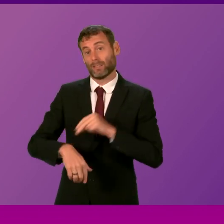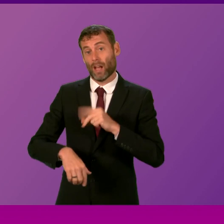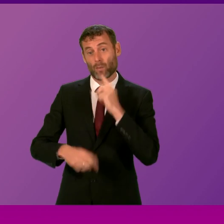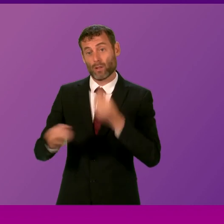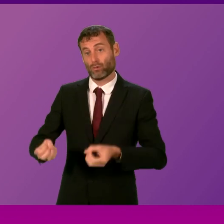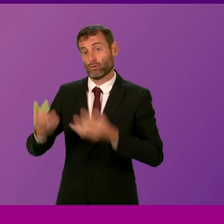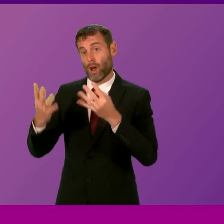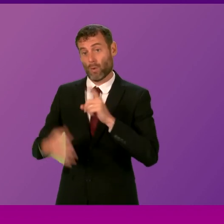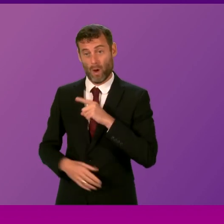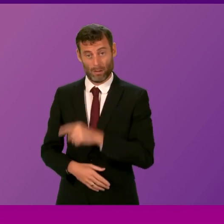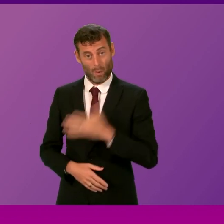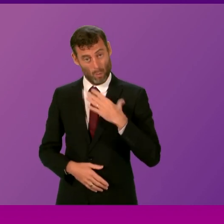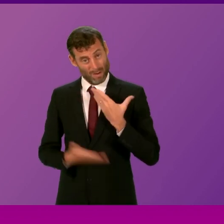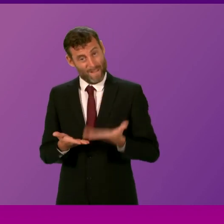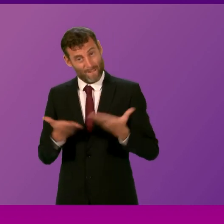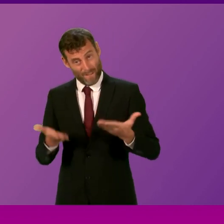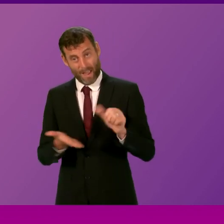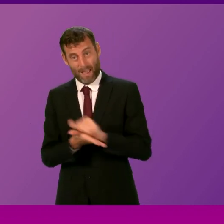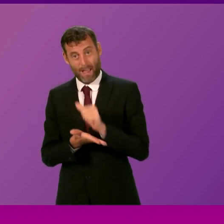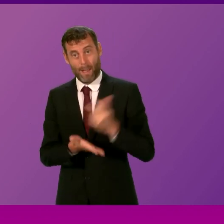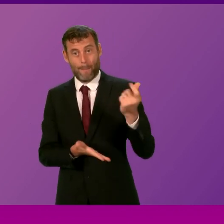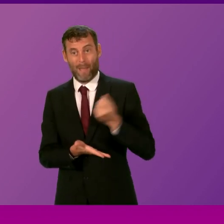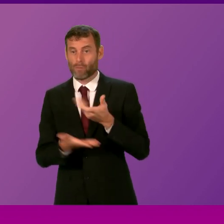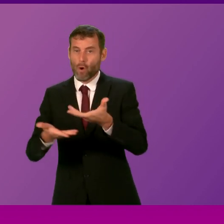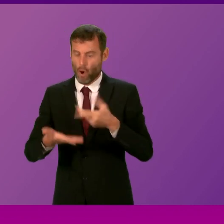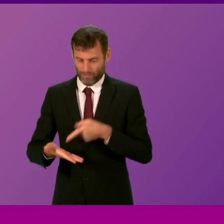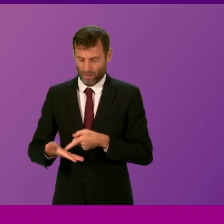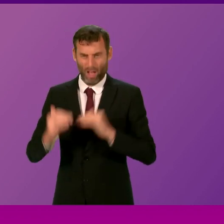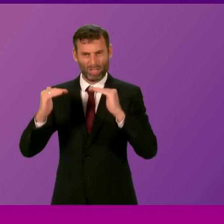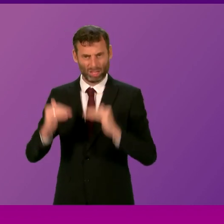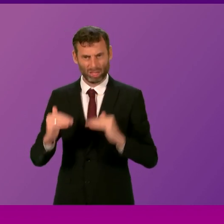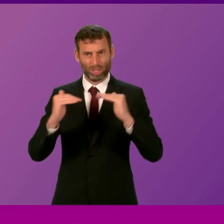real-terms pay cuts are harming university workers, student learning and our education